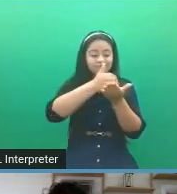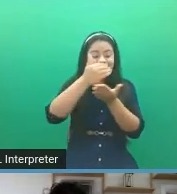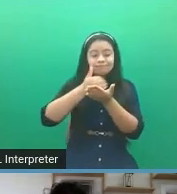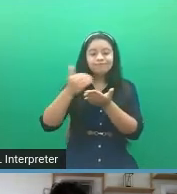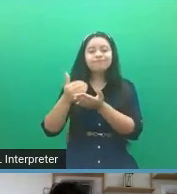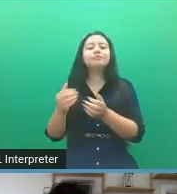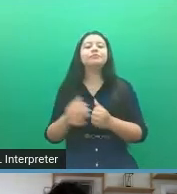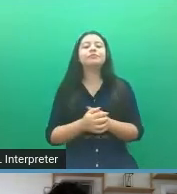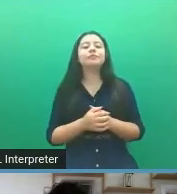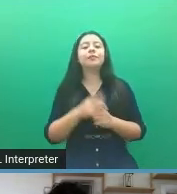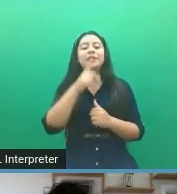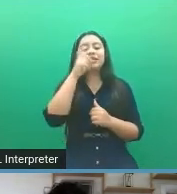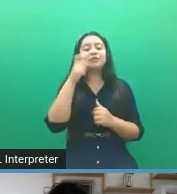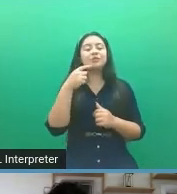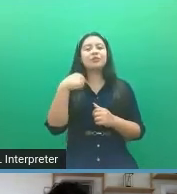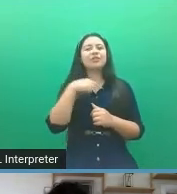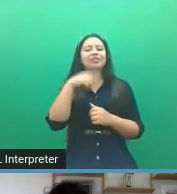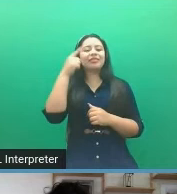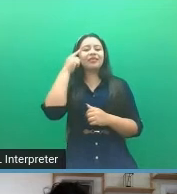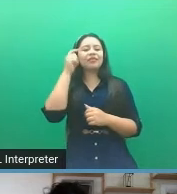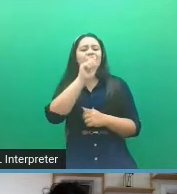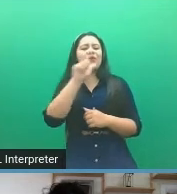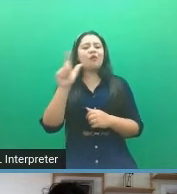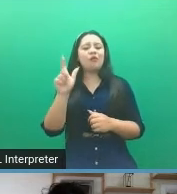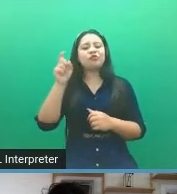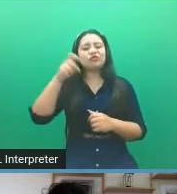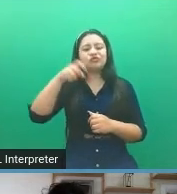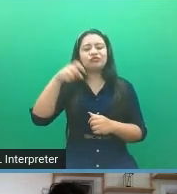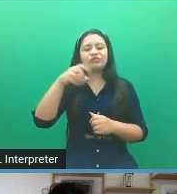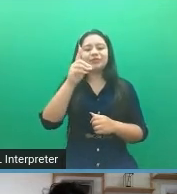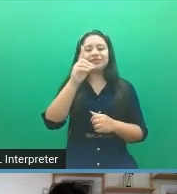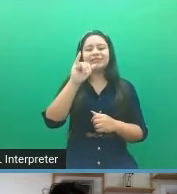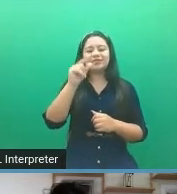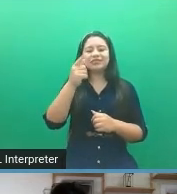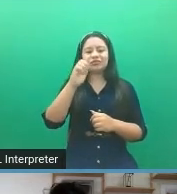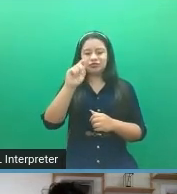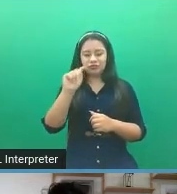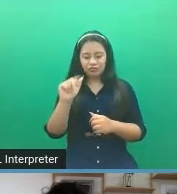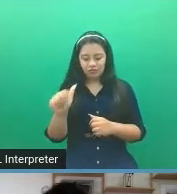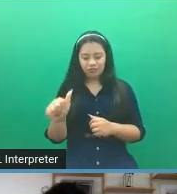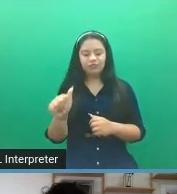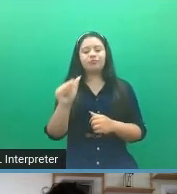all collections to be digital collections even if it's a 3d object that may not be digital.